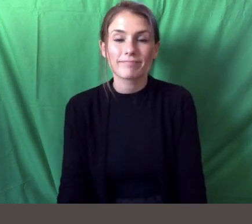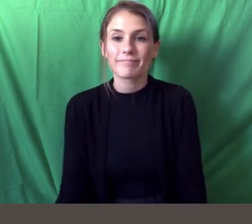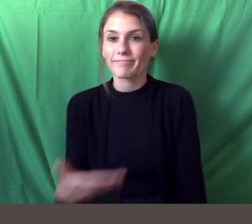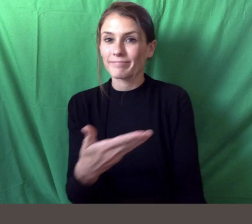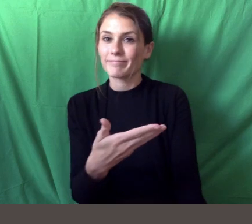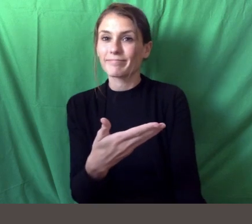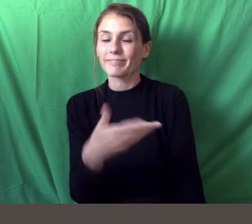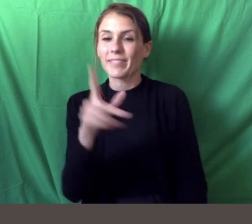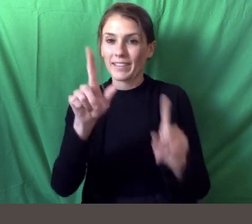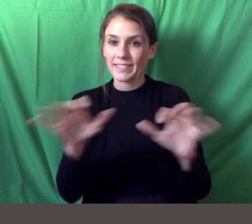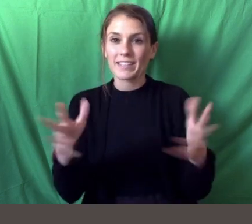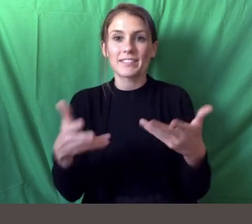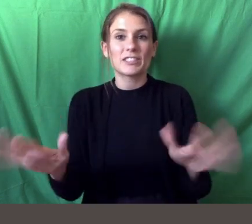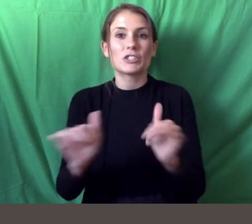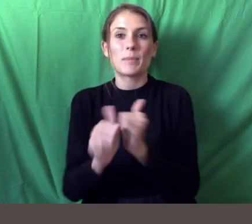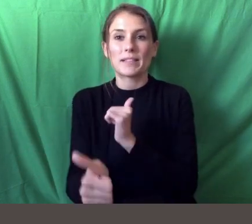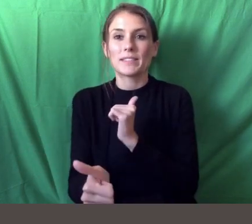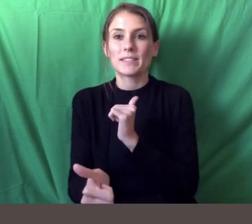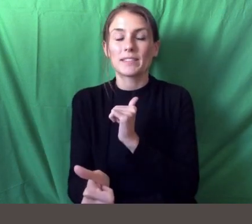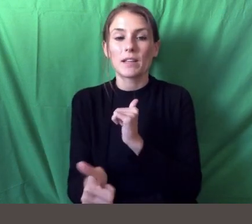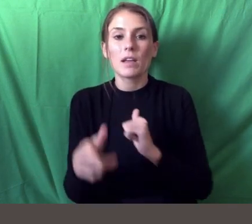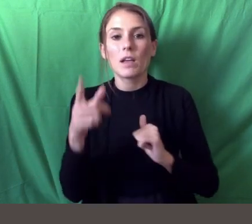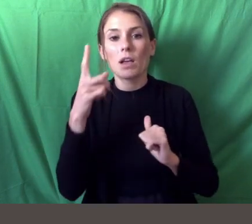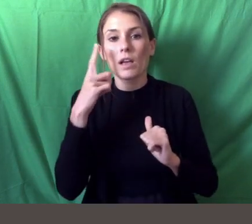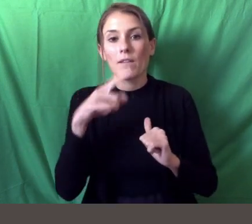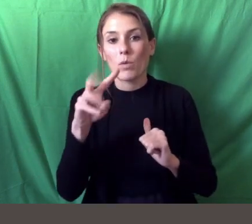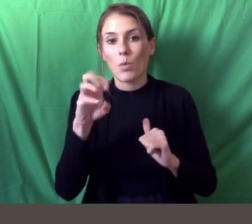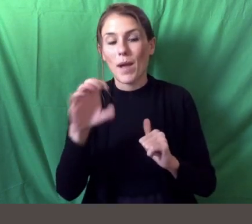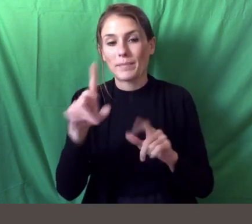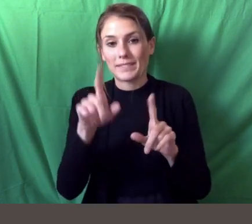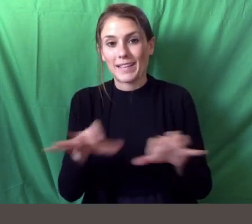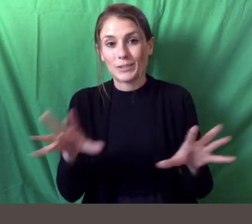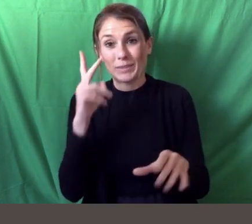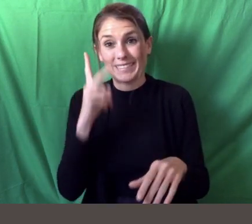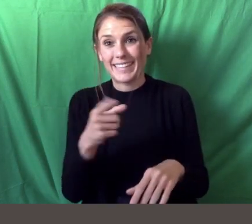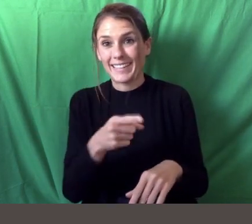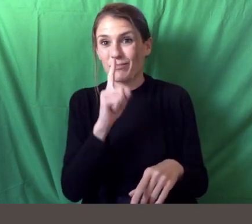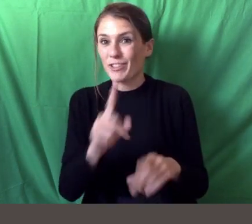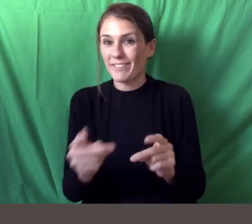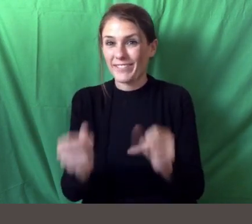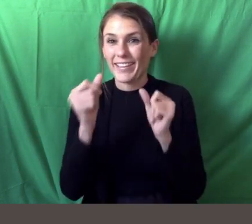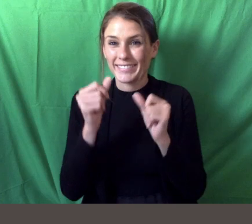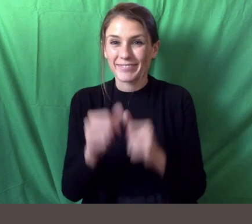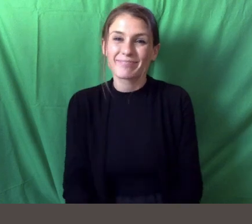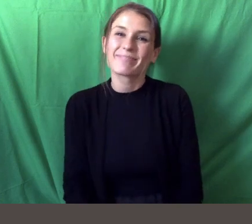And just like that, the test passed. Even for a web test, you can see it was pretty quick.